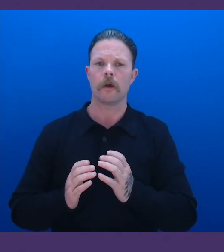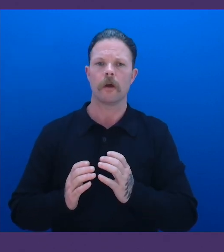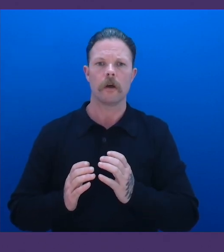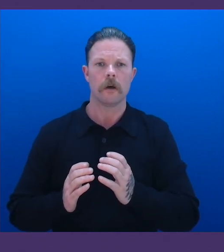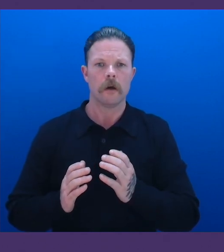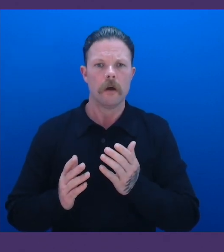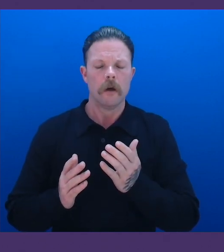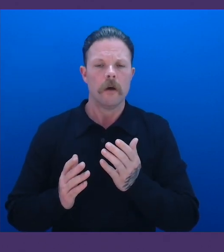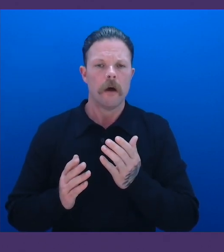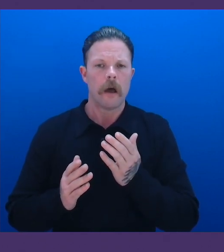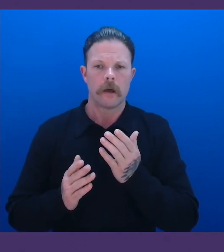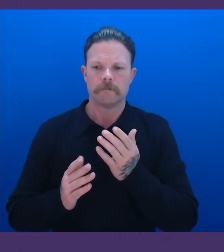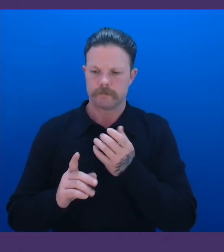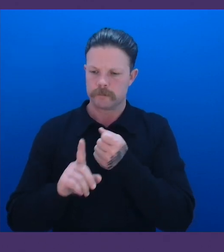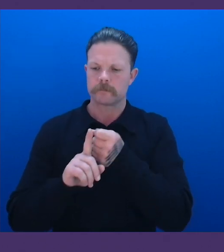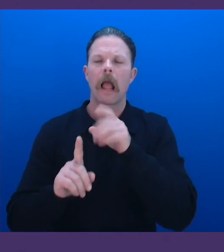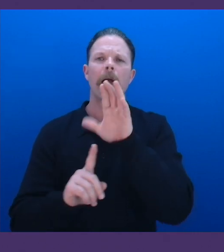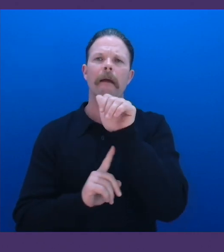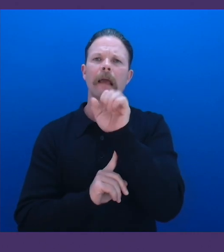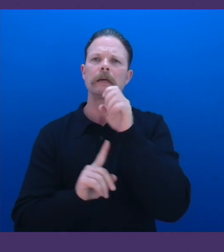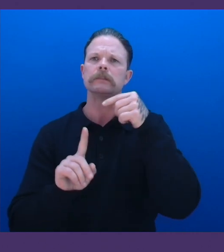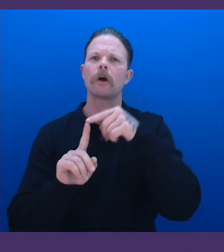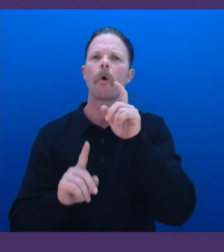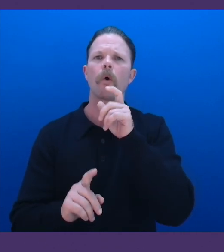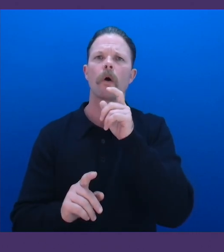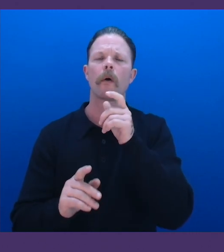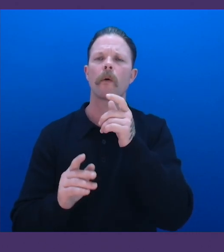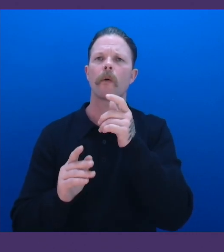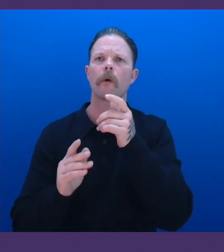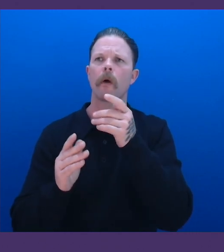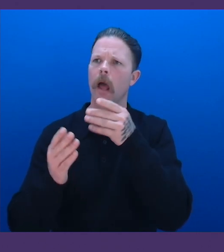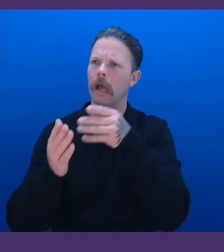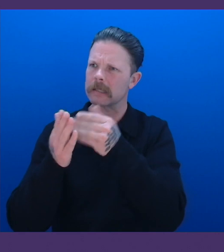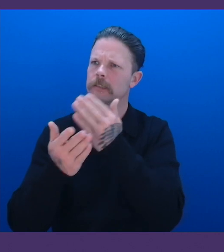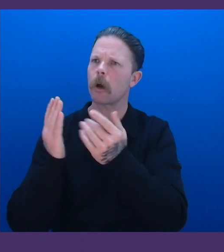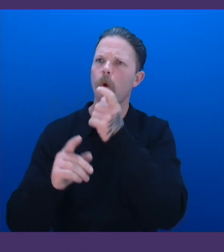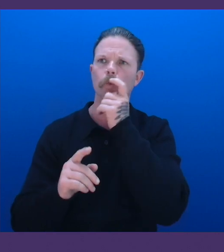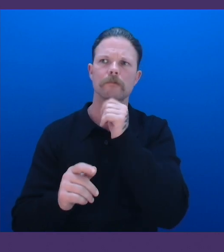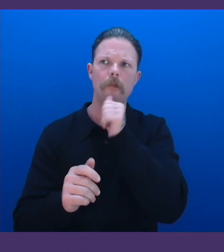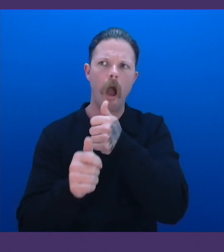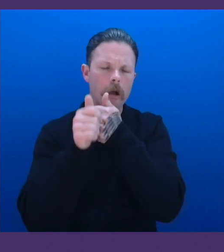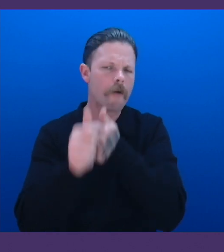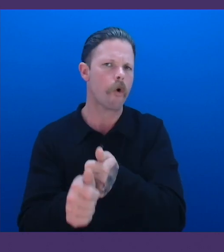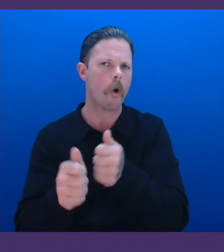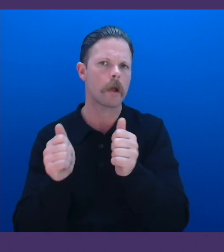against someone who is not conforming with the legislation?